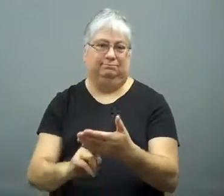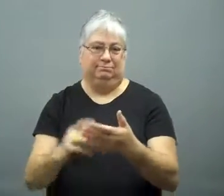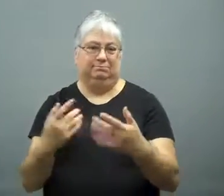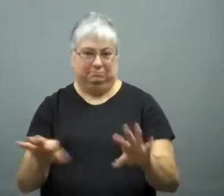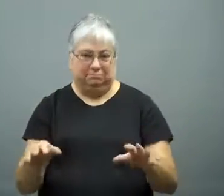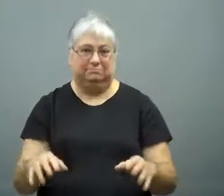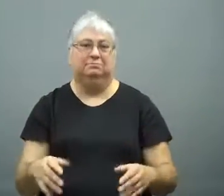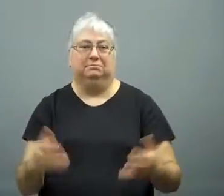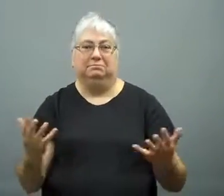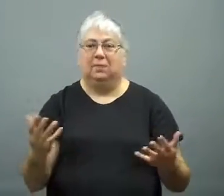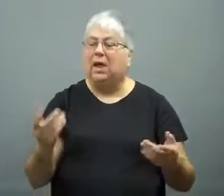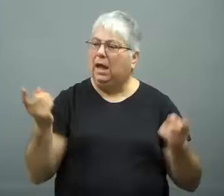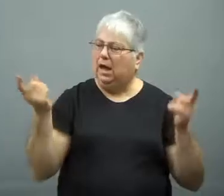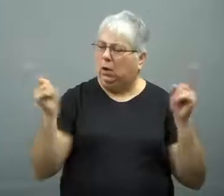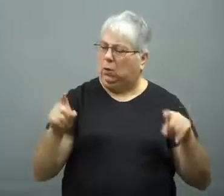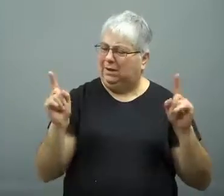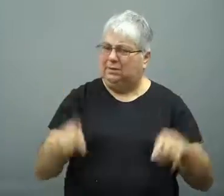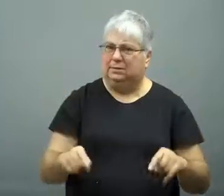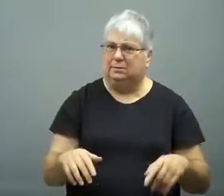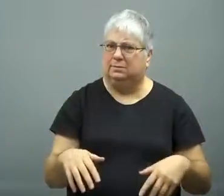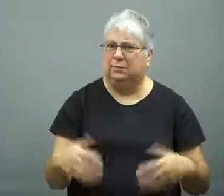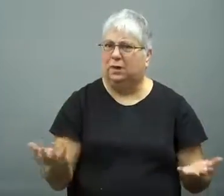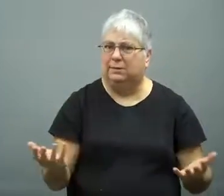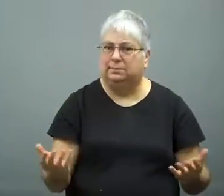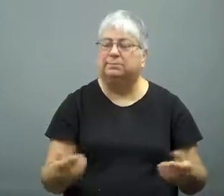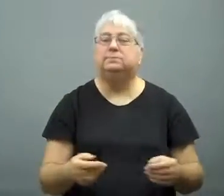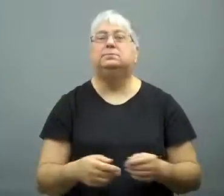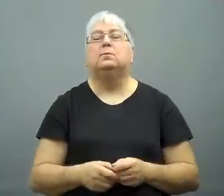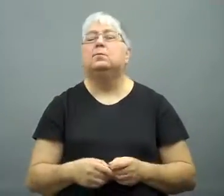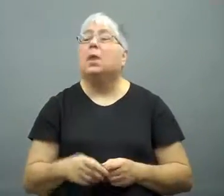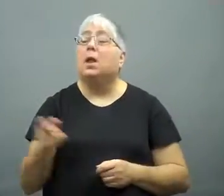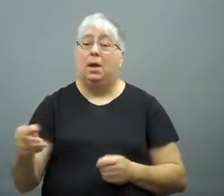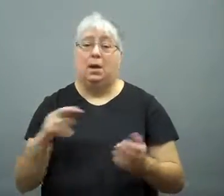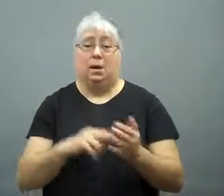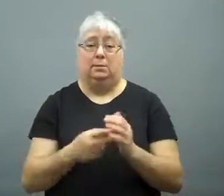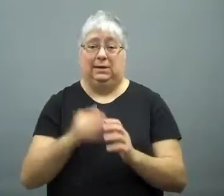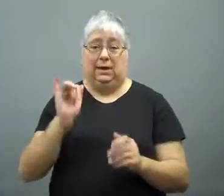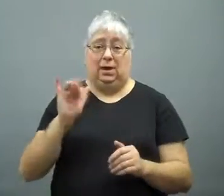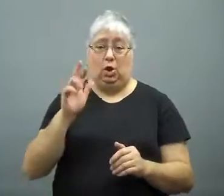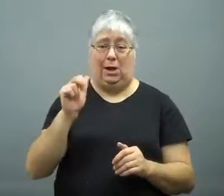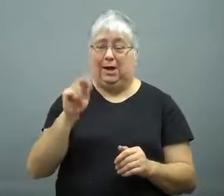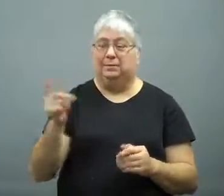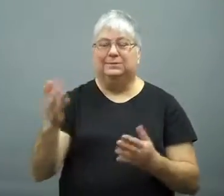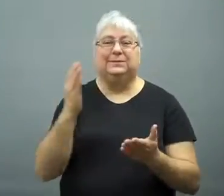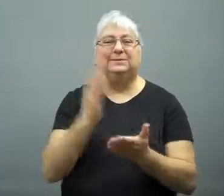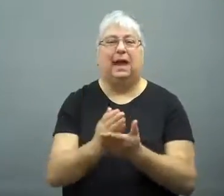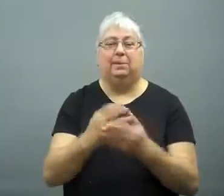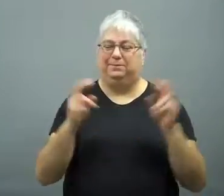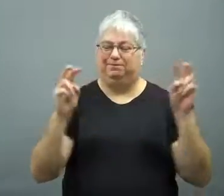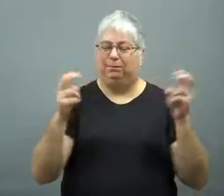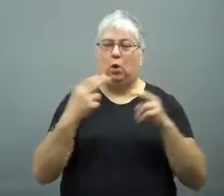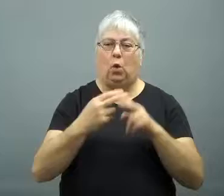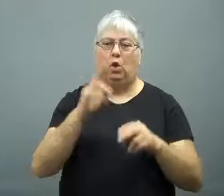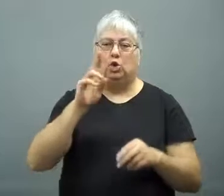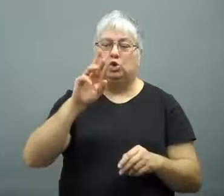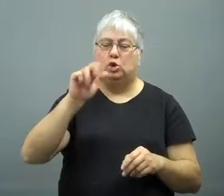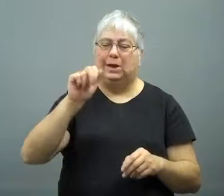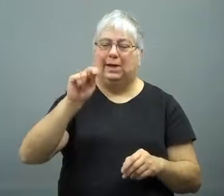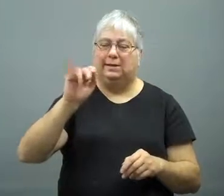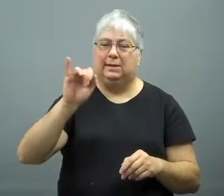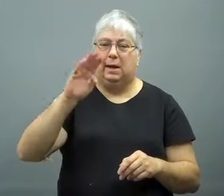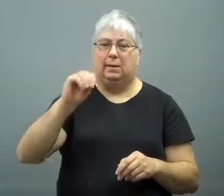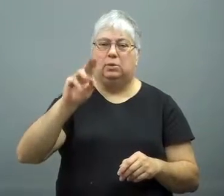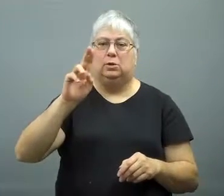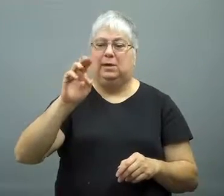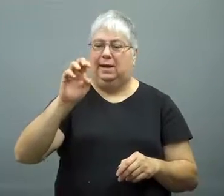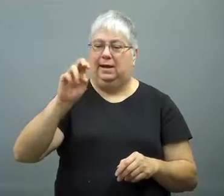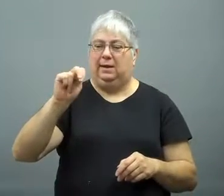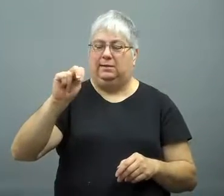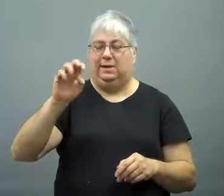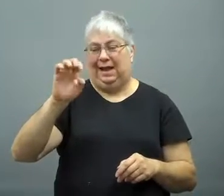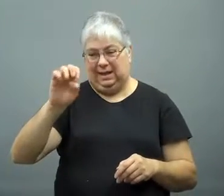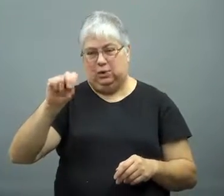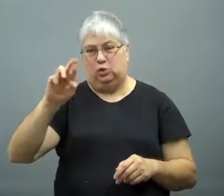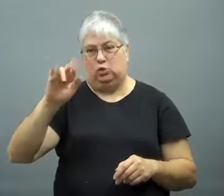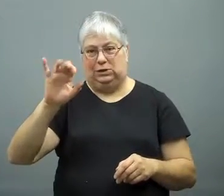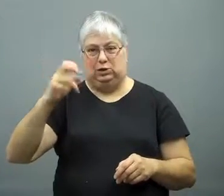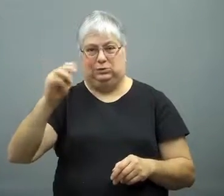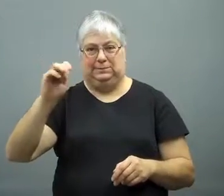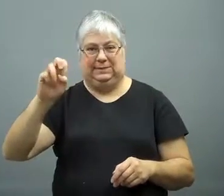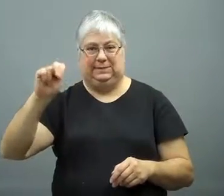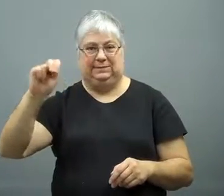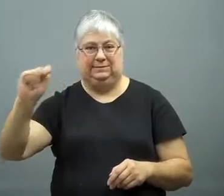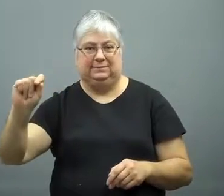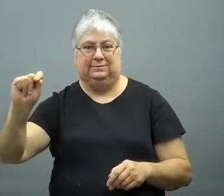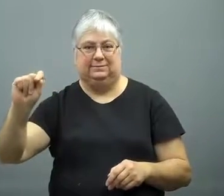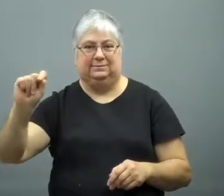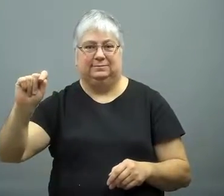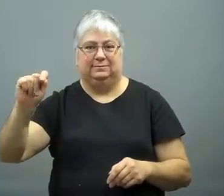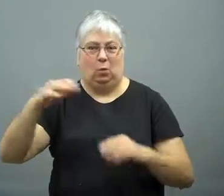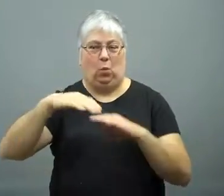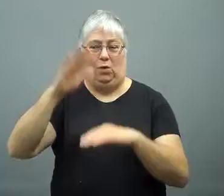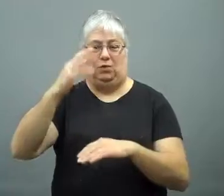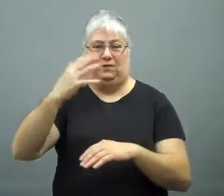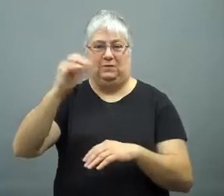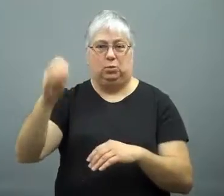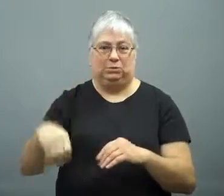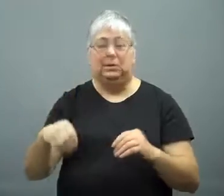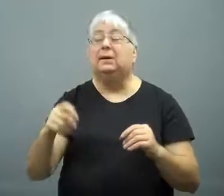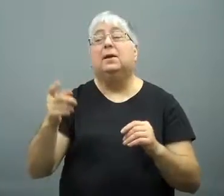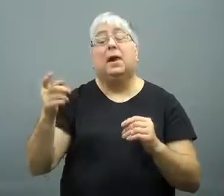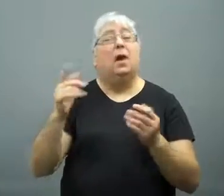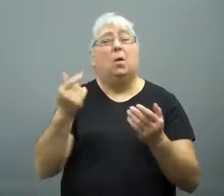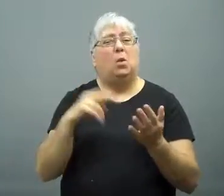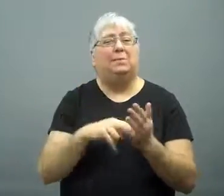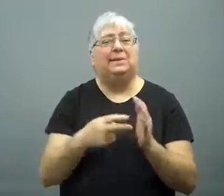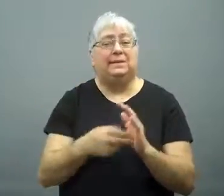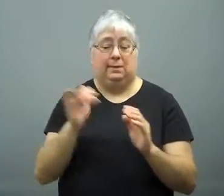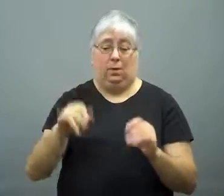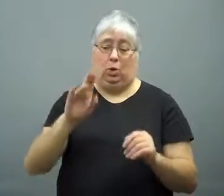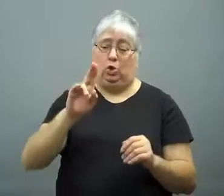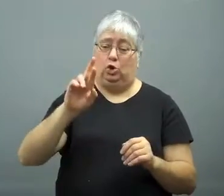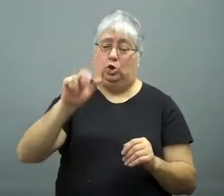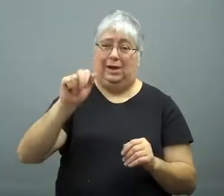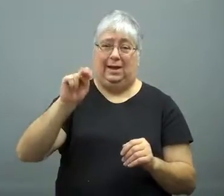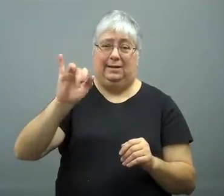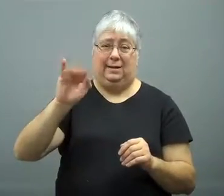Among the terms was Iran's agreement to stop nuclear enrichment over 5%.